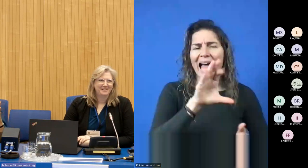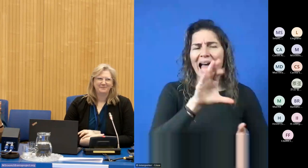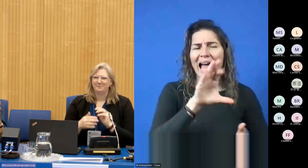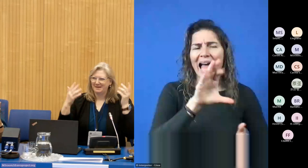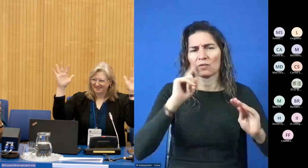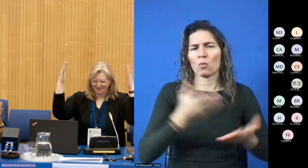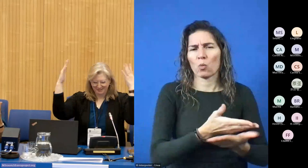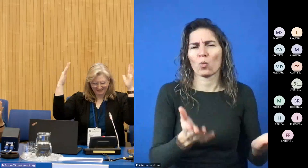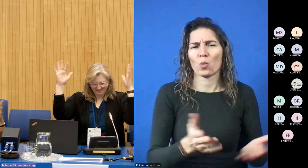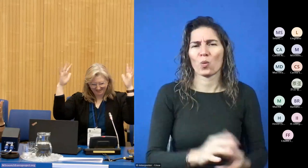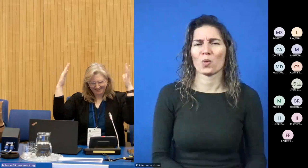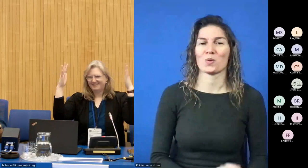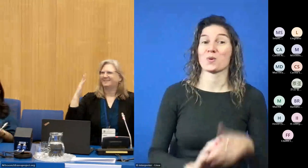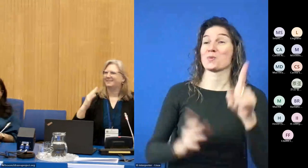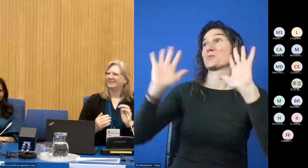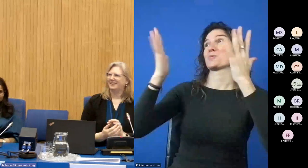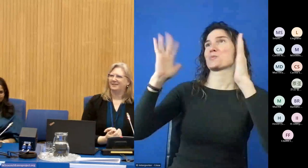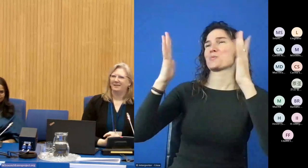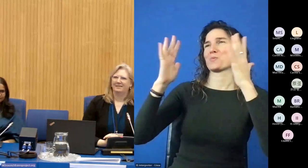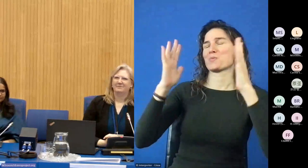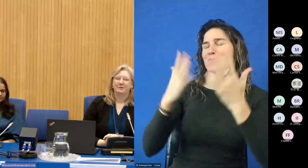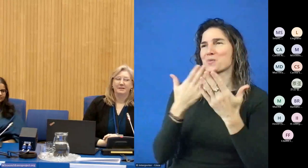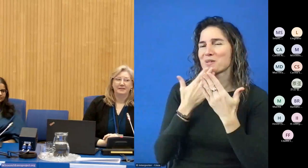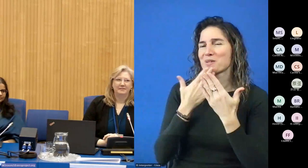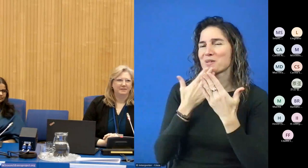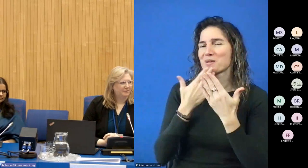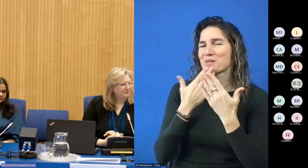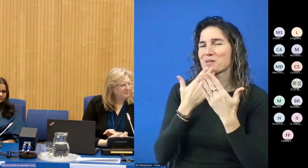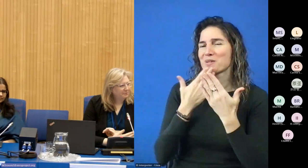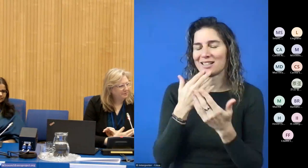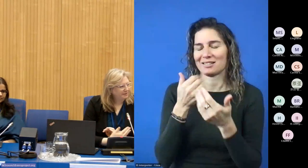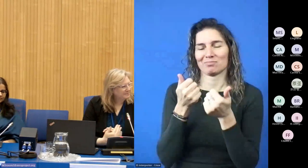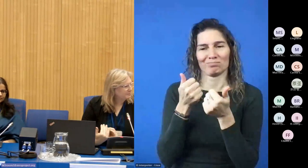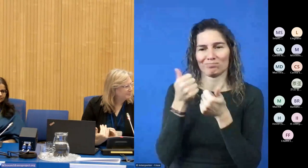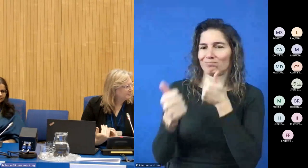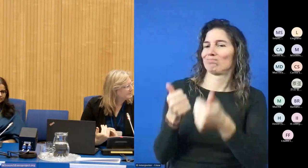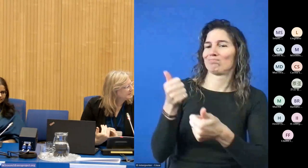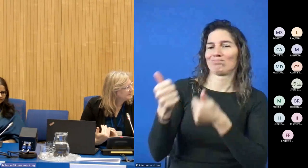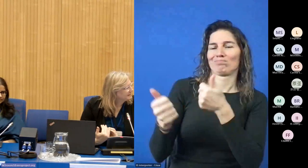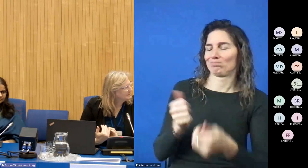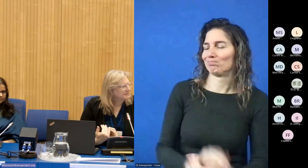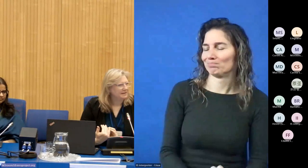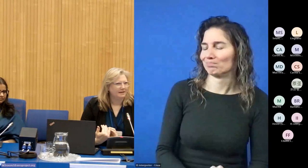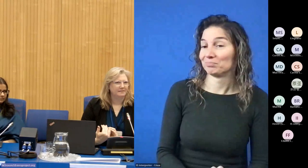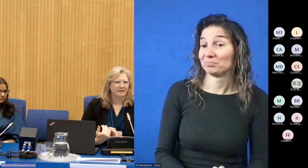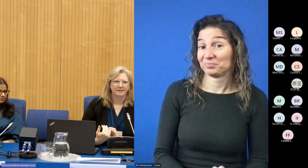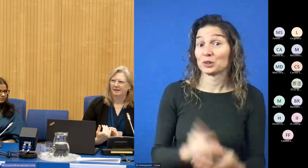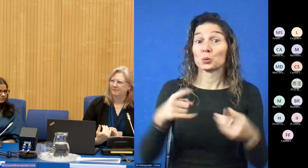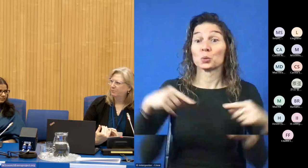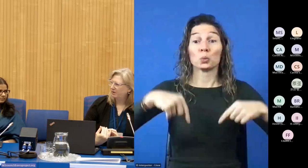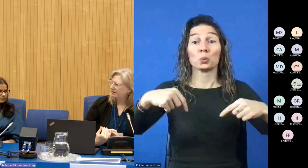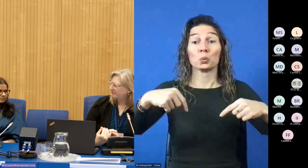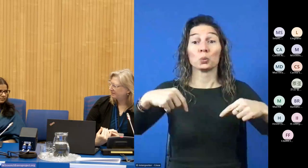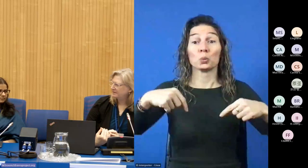I love your message. Of all of the programs that we are presenting on today, I think everybody is